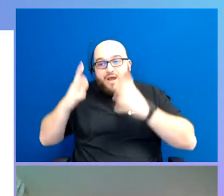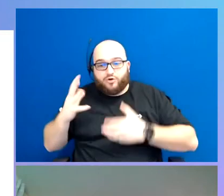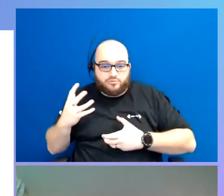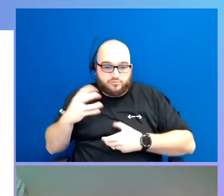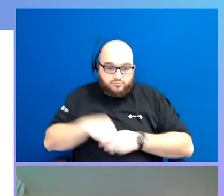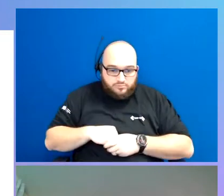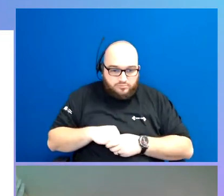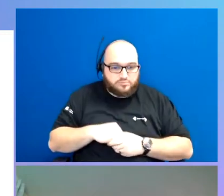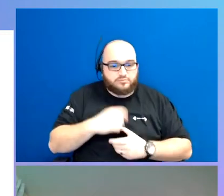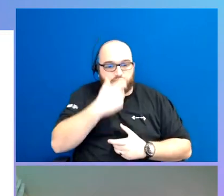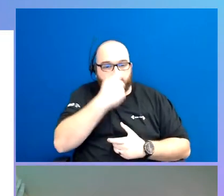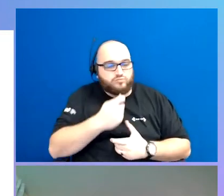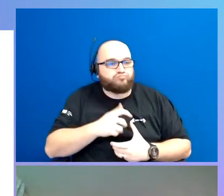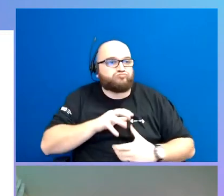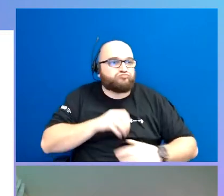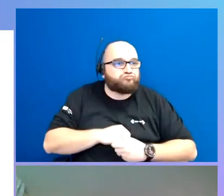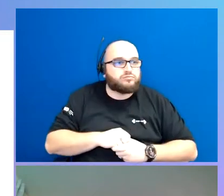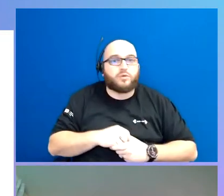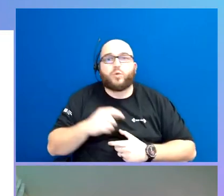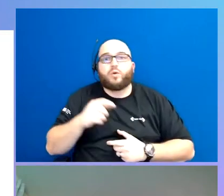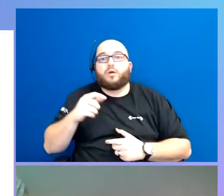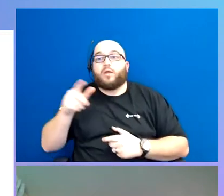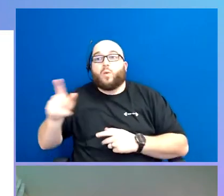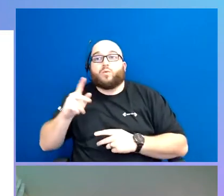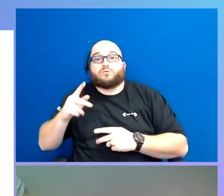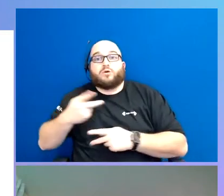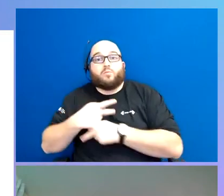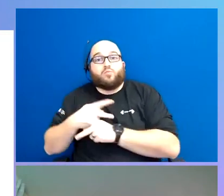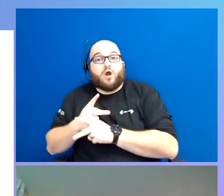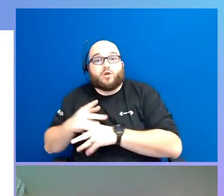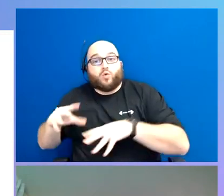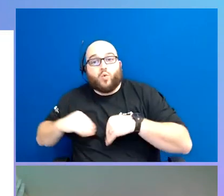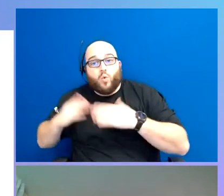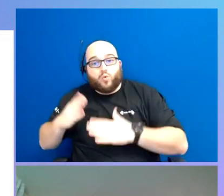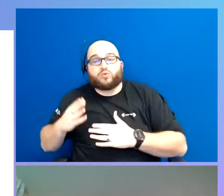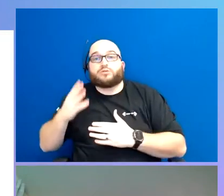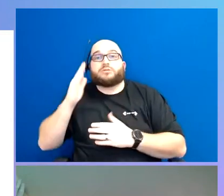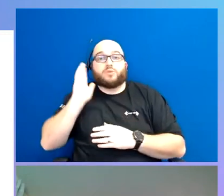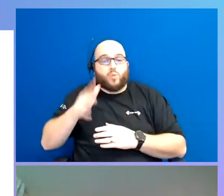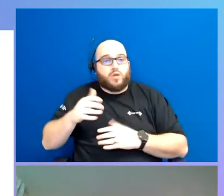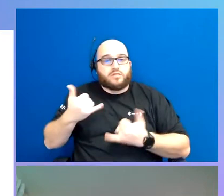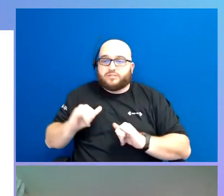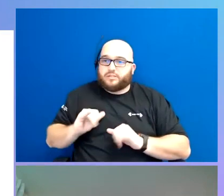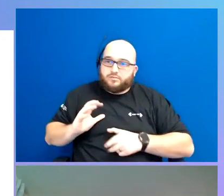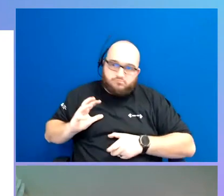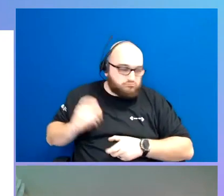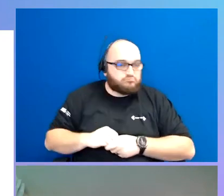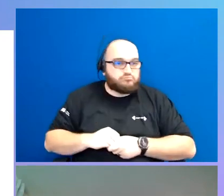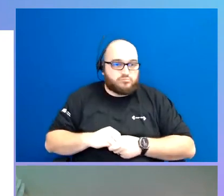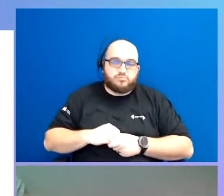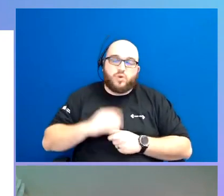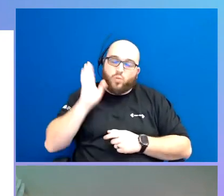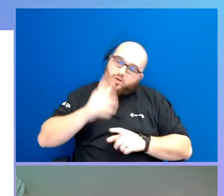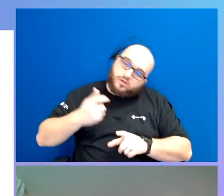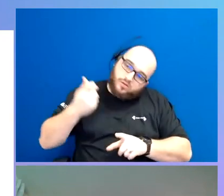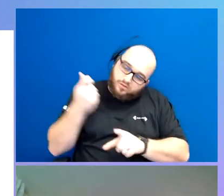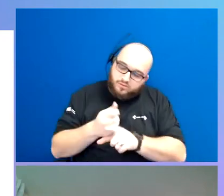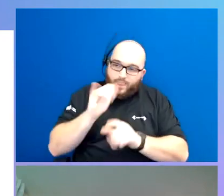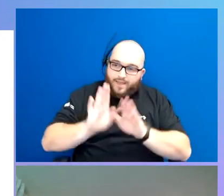that still drives the process downward quite a bit. And it can